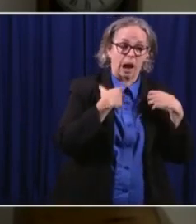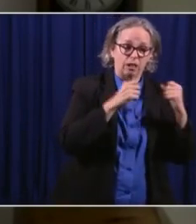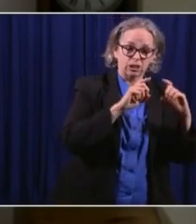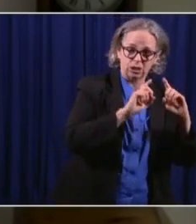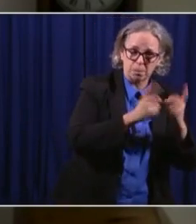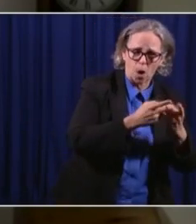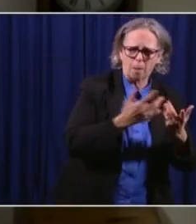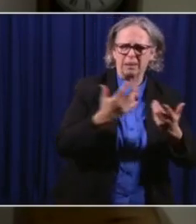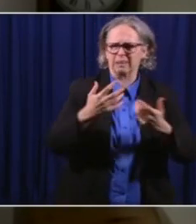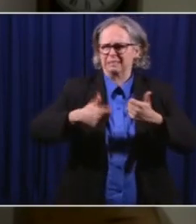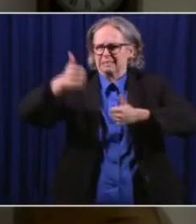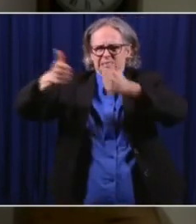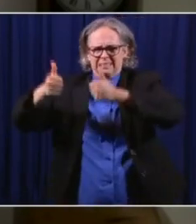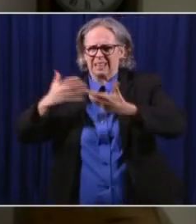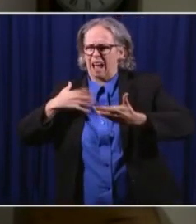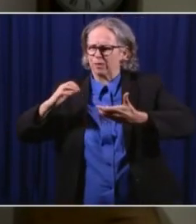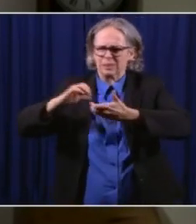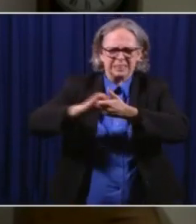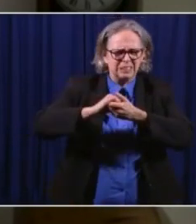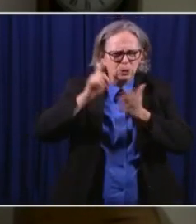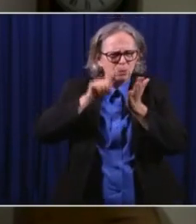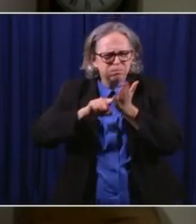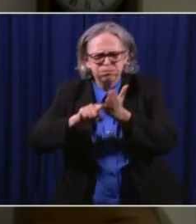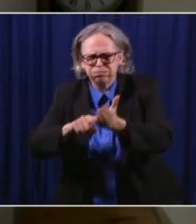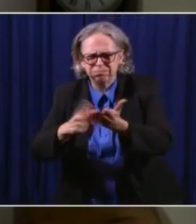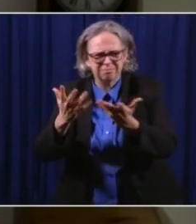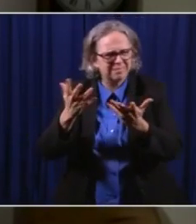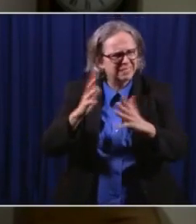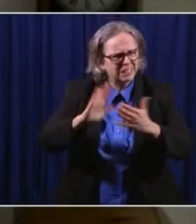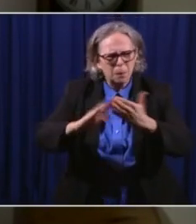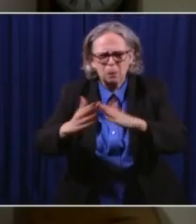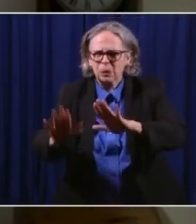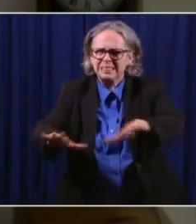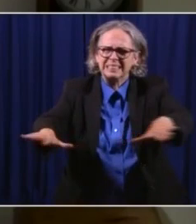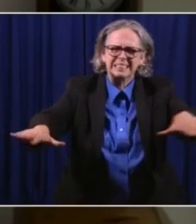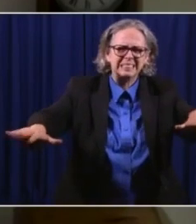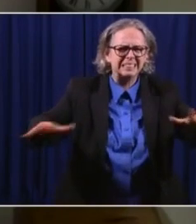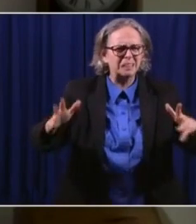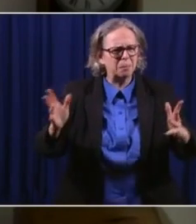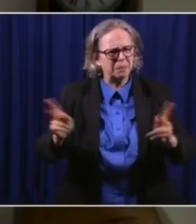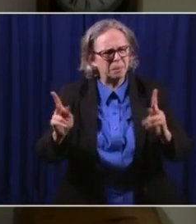HEALTH DEPARTMENT HAS BEEN COLLABORATING WITH LOCAL OFFICIALS TO ADDRESS THE HIGH NUMBER OF CASES IN THE COUNTY.